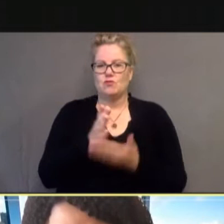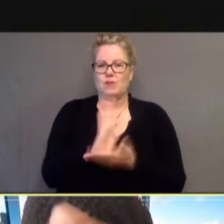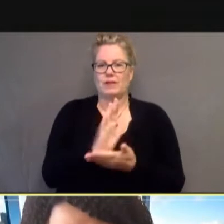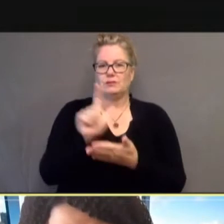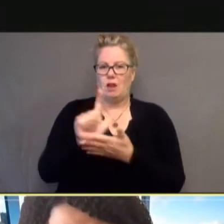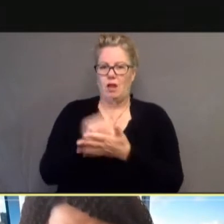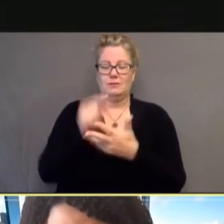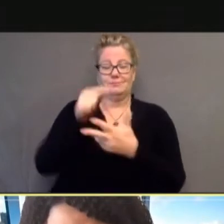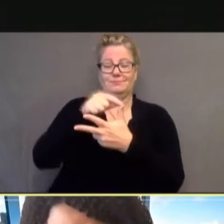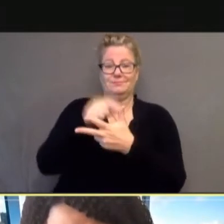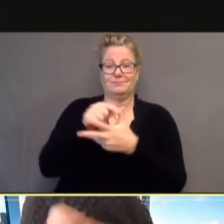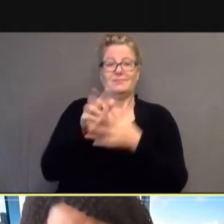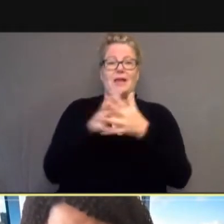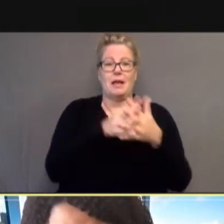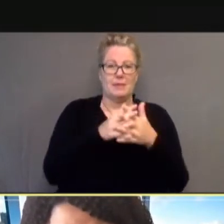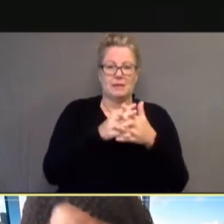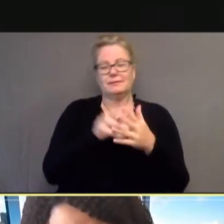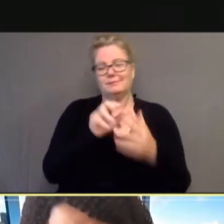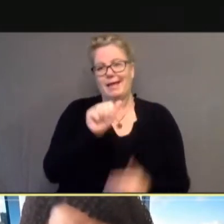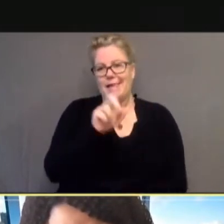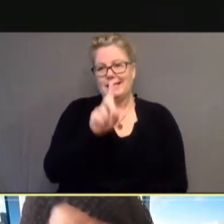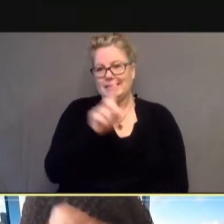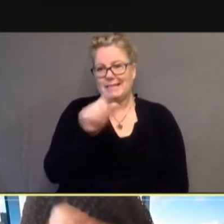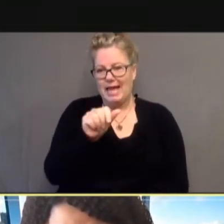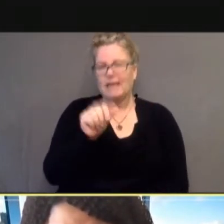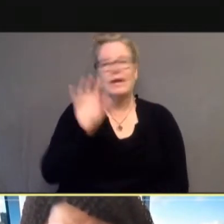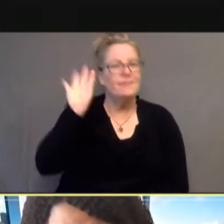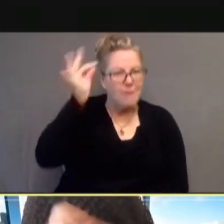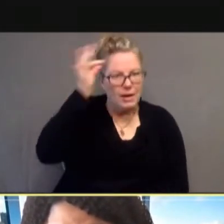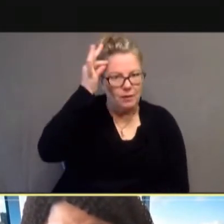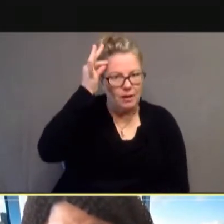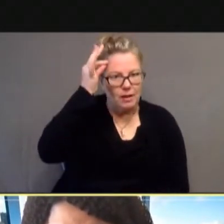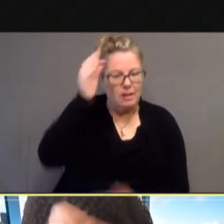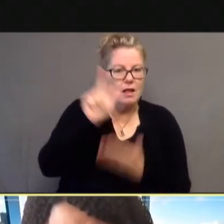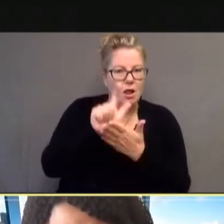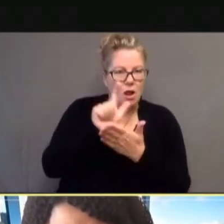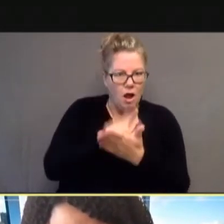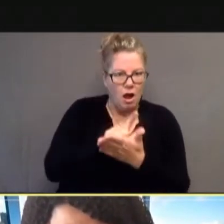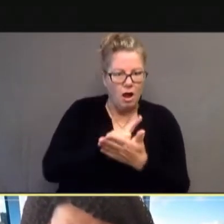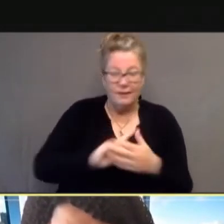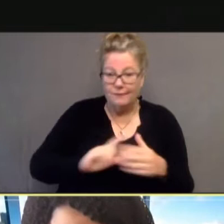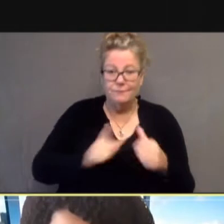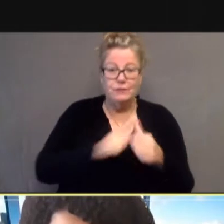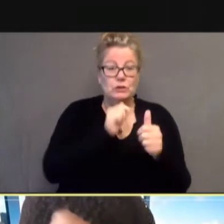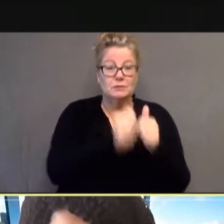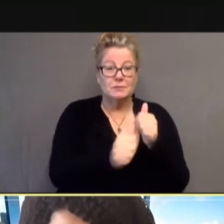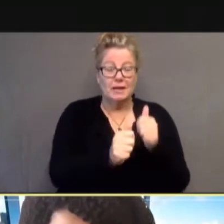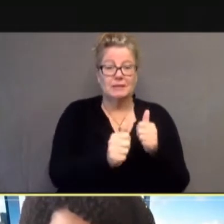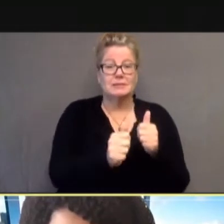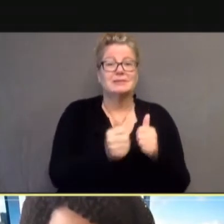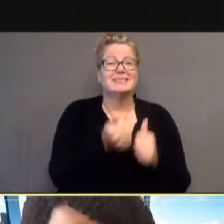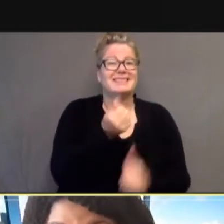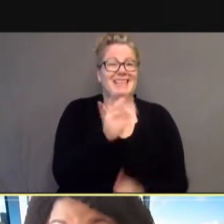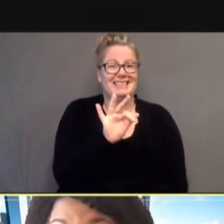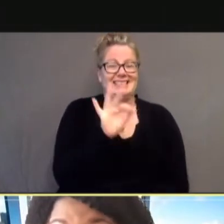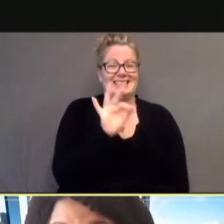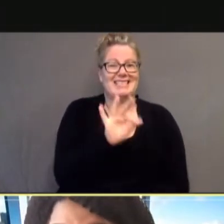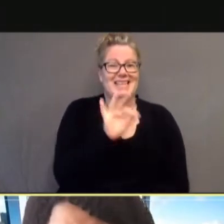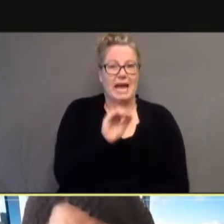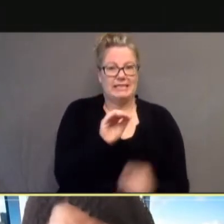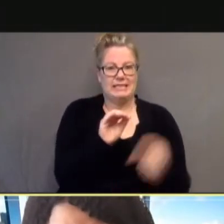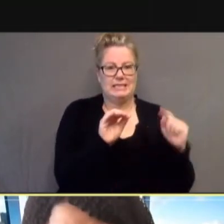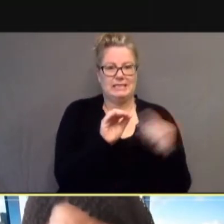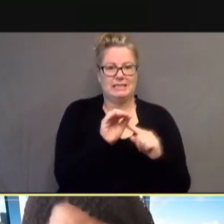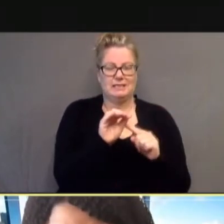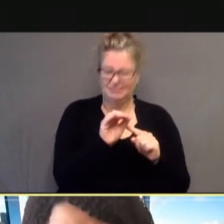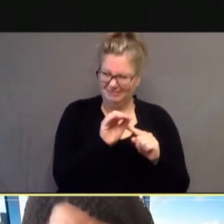Disabilities Act. It's a federal law, it was first passed in 1990. So think about how long